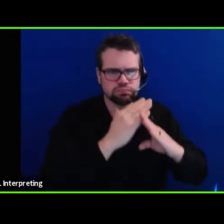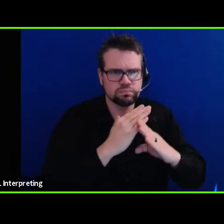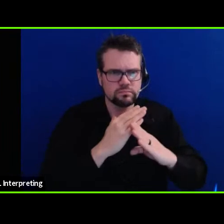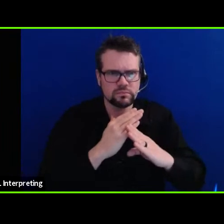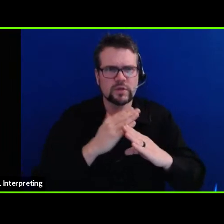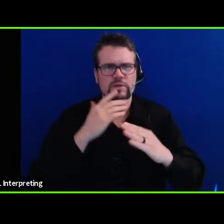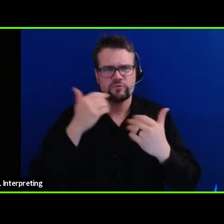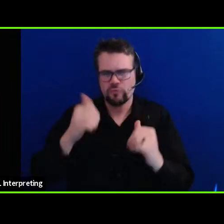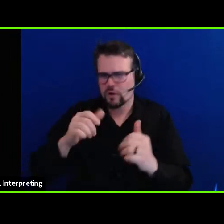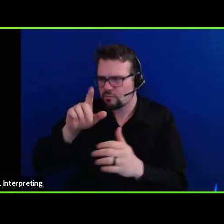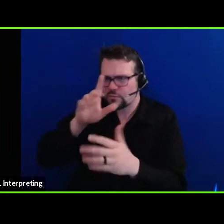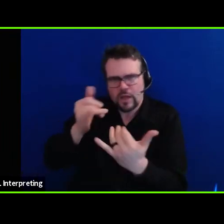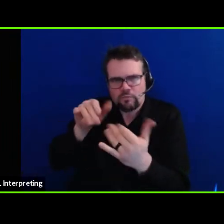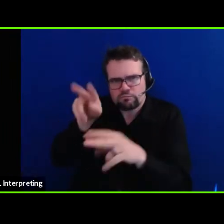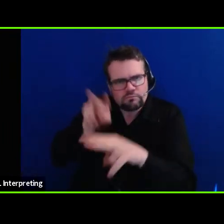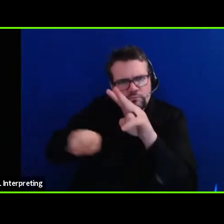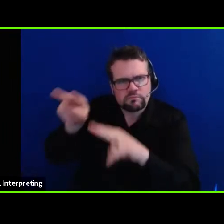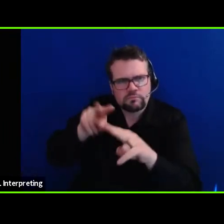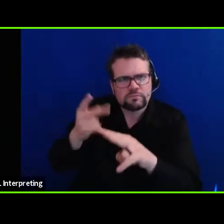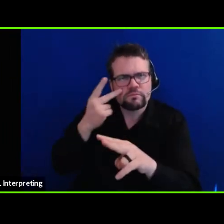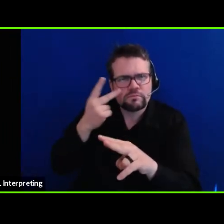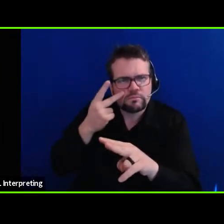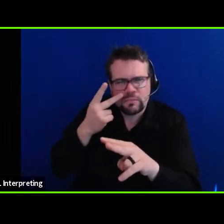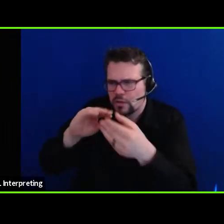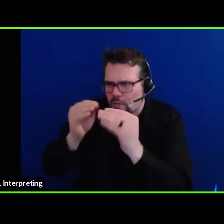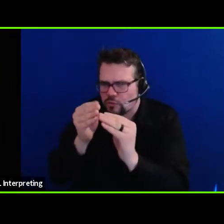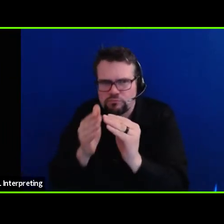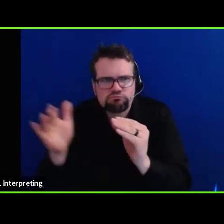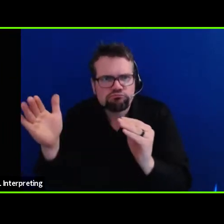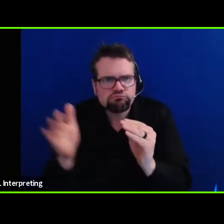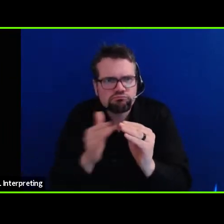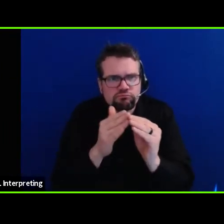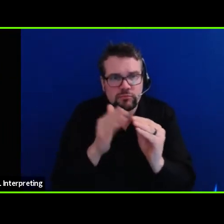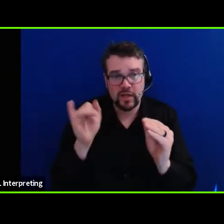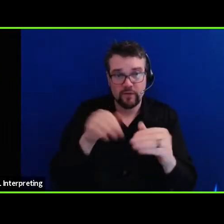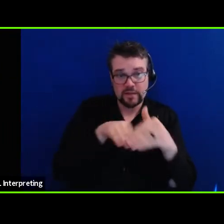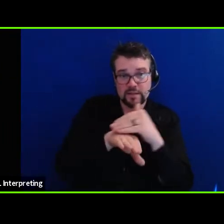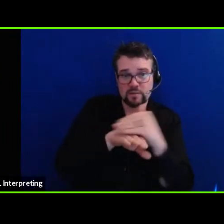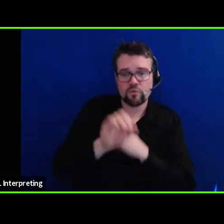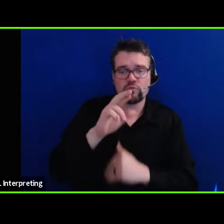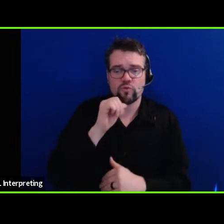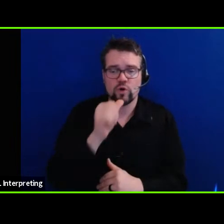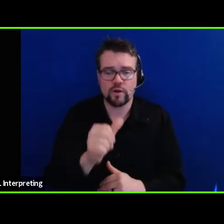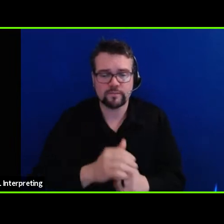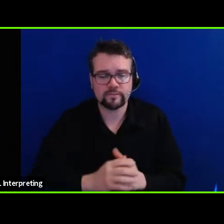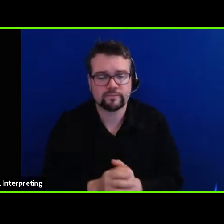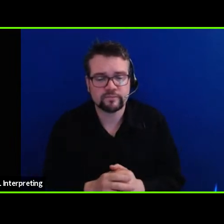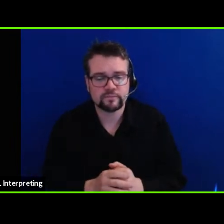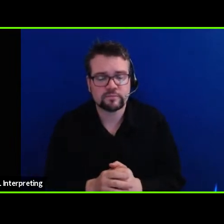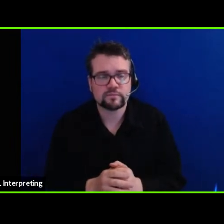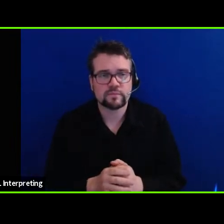LEVEL OF MEANINGFUL ACCESS IN BUILDINGS WE ALL USE AND OFFER SUGGESTIONS ON AREAS FOR IMPROVEMENT.